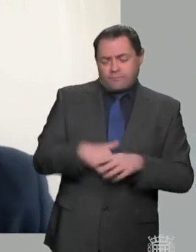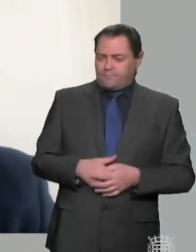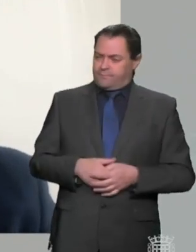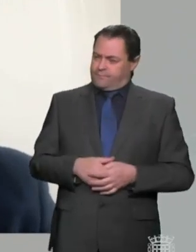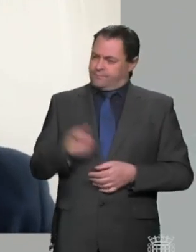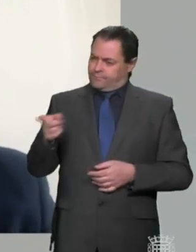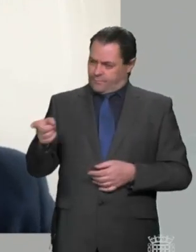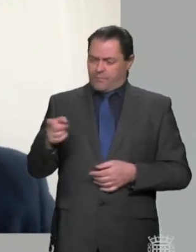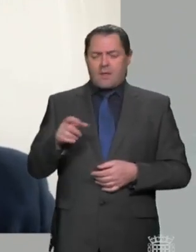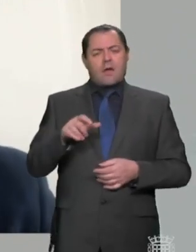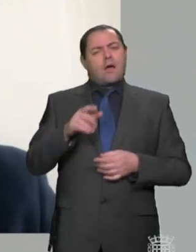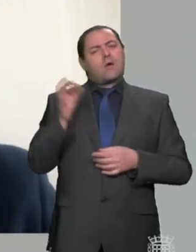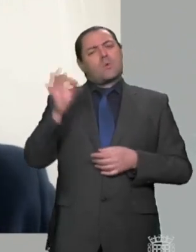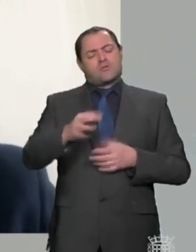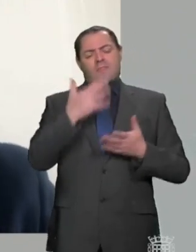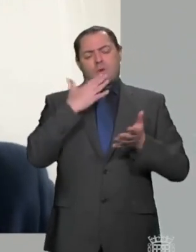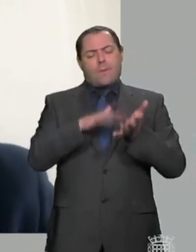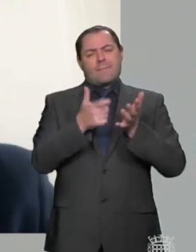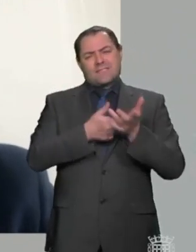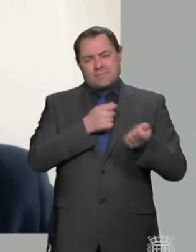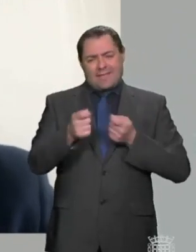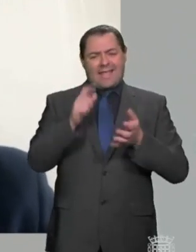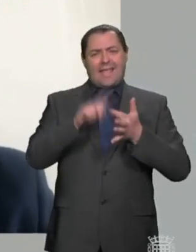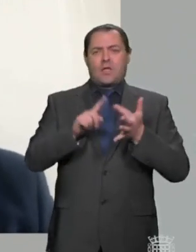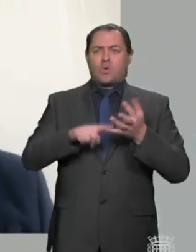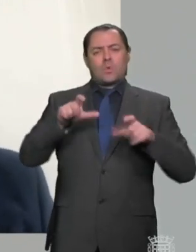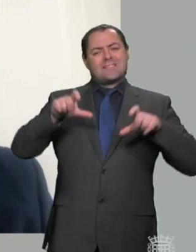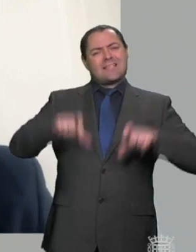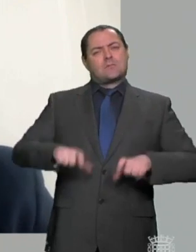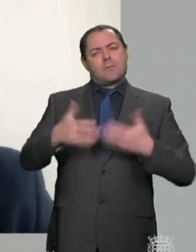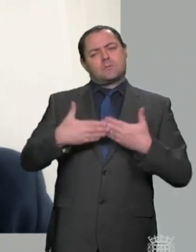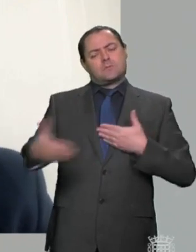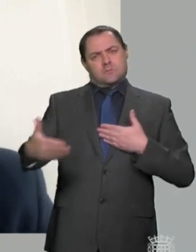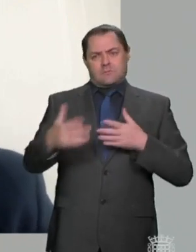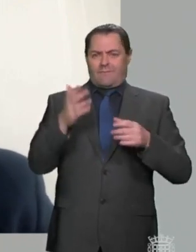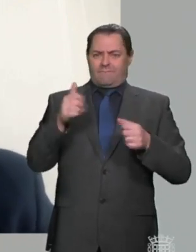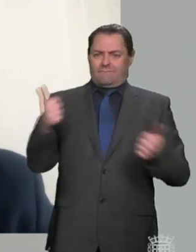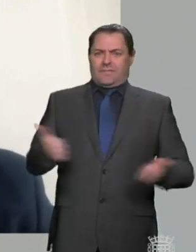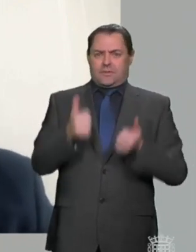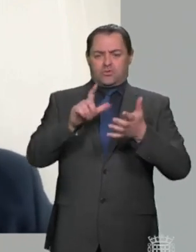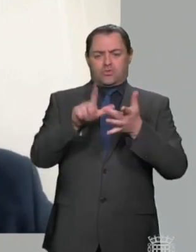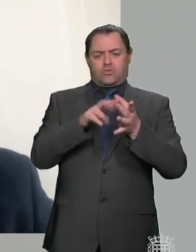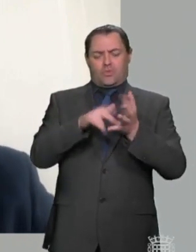The EU settlement scheme closes on 30 June. While the Home Office has finally published guidance on